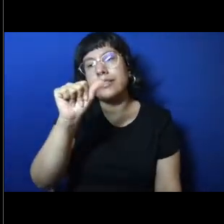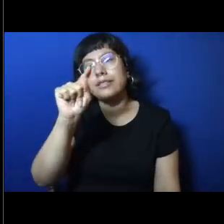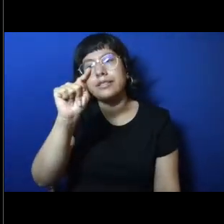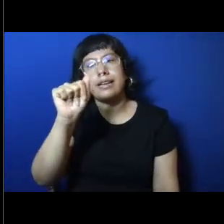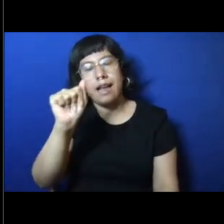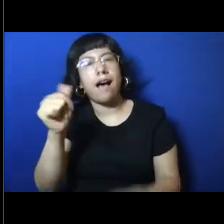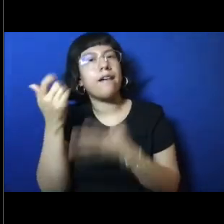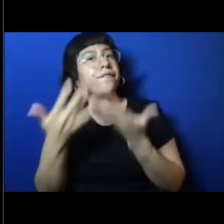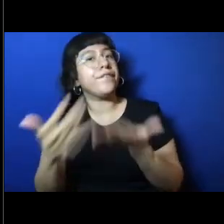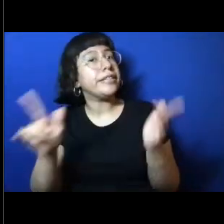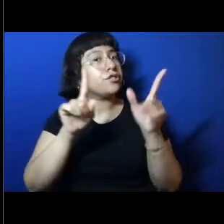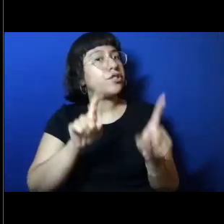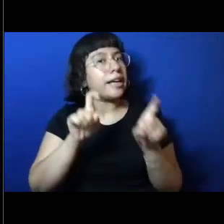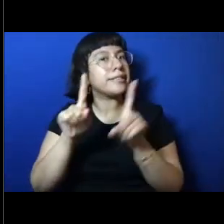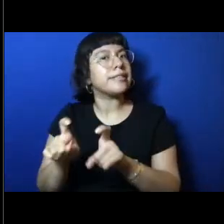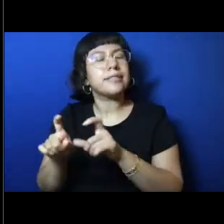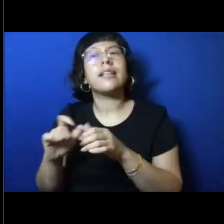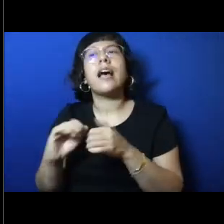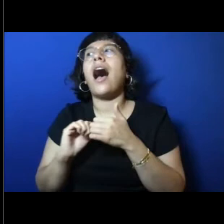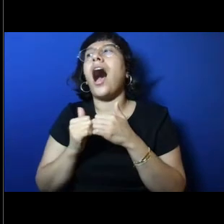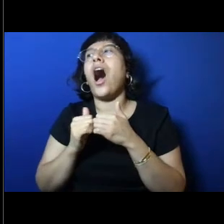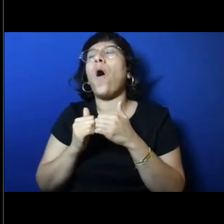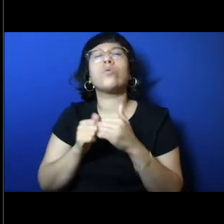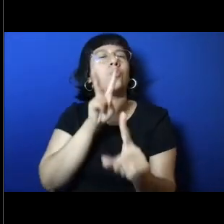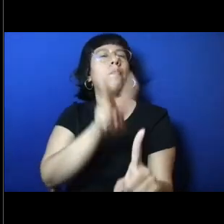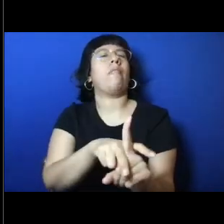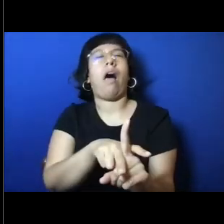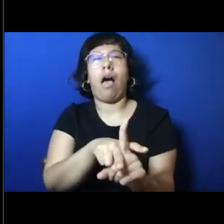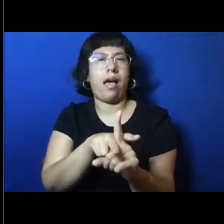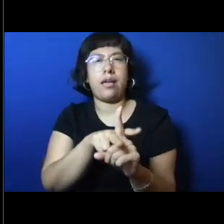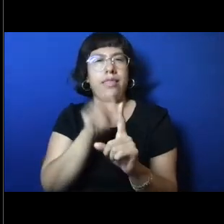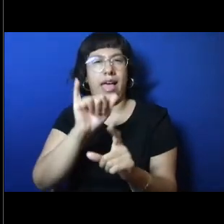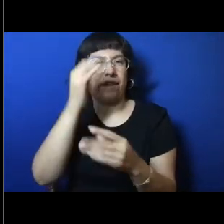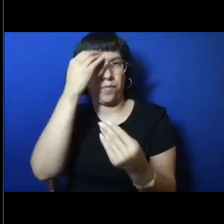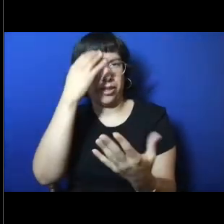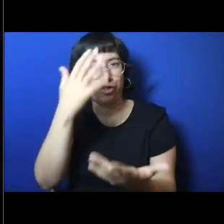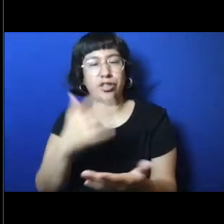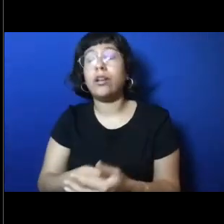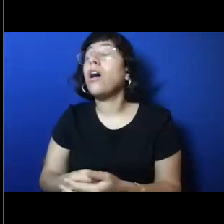Like, how does it, how you don't have any-- I love that question because, you know